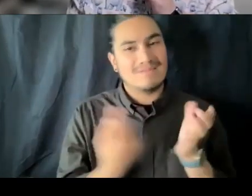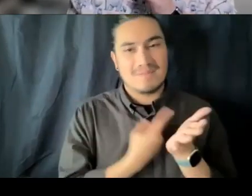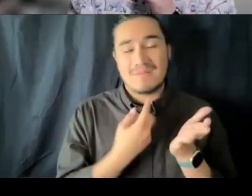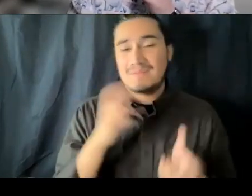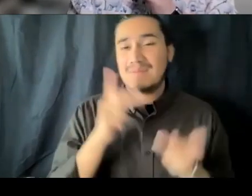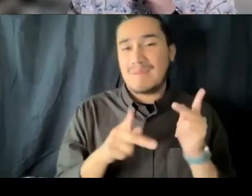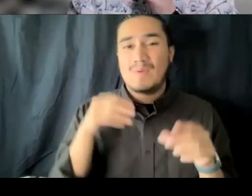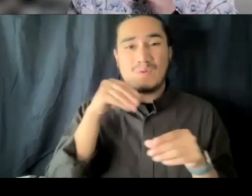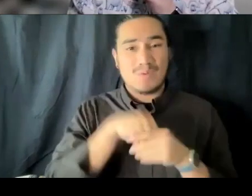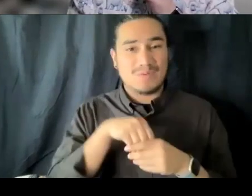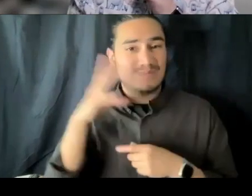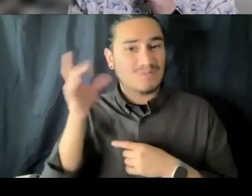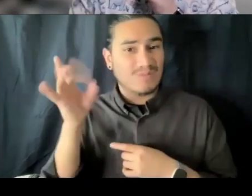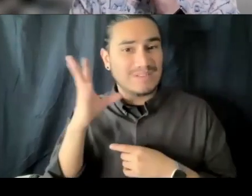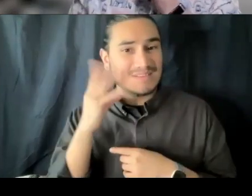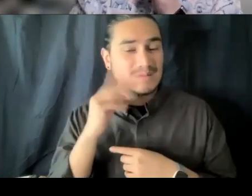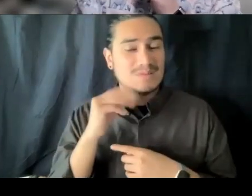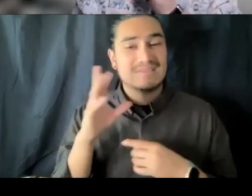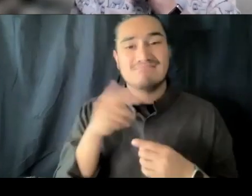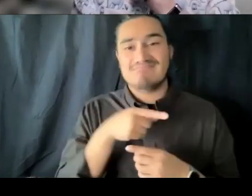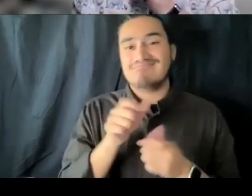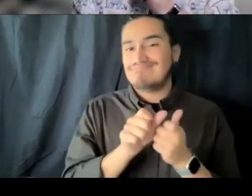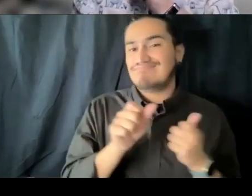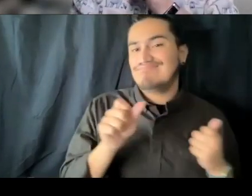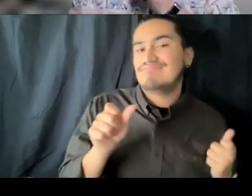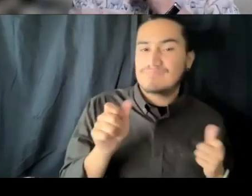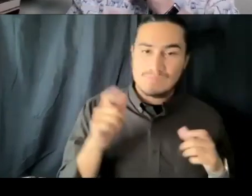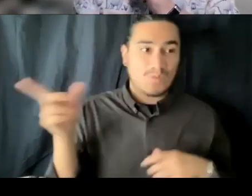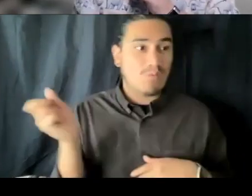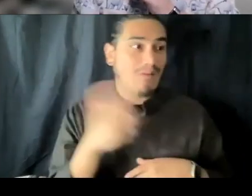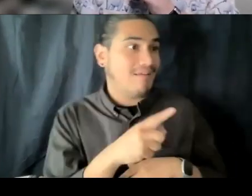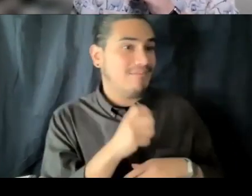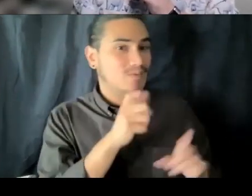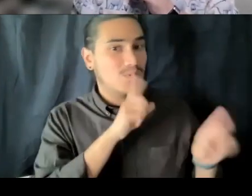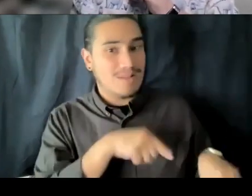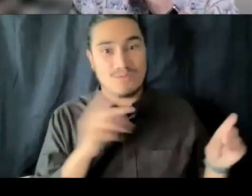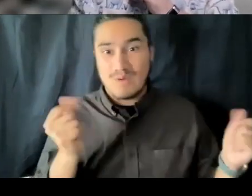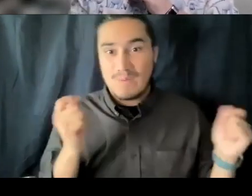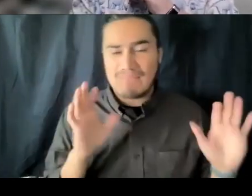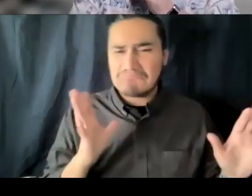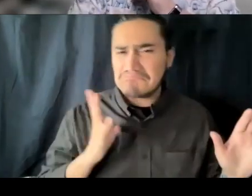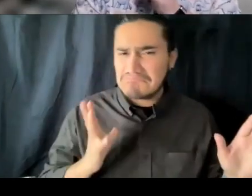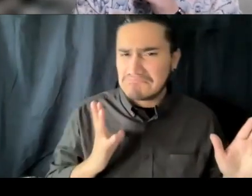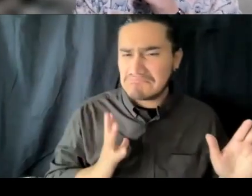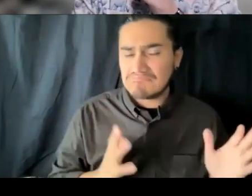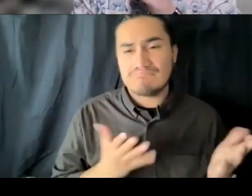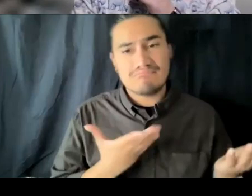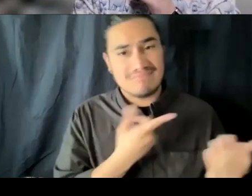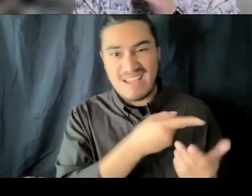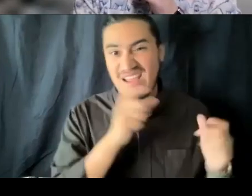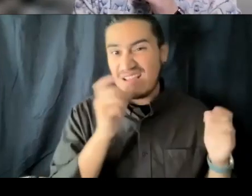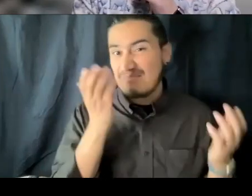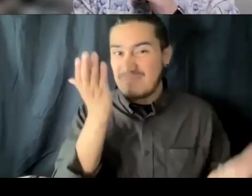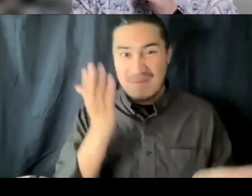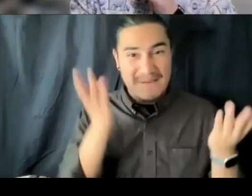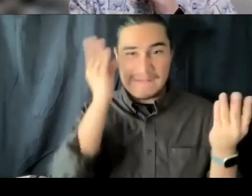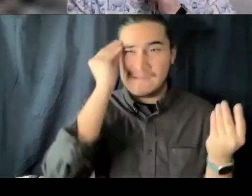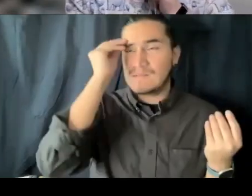So you ask a question and they don't answer it, that's okay. They could be thinking about it for quite a while.